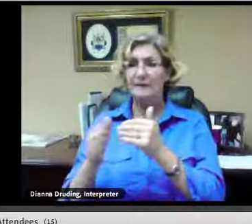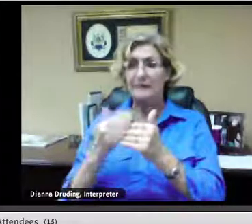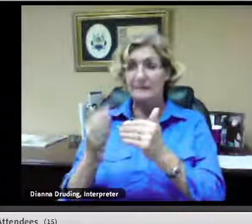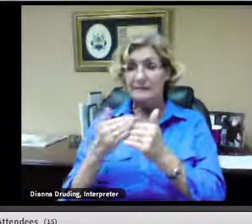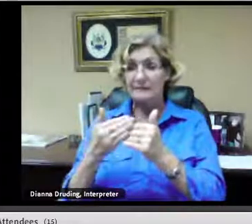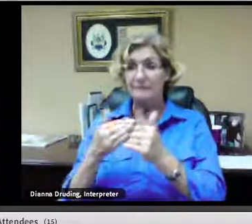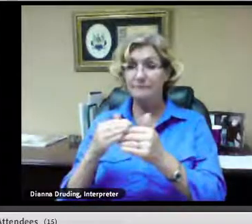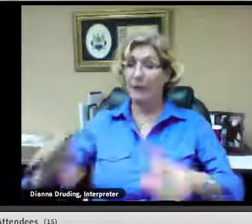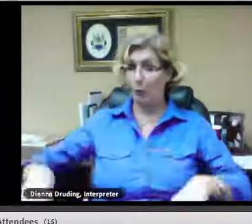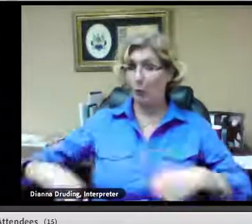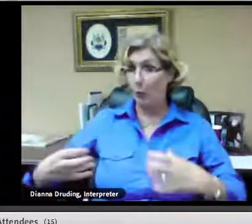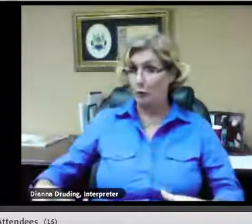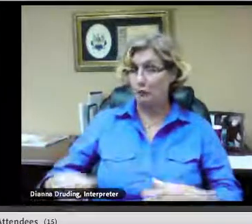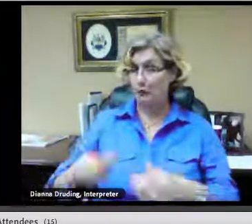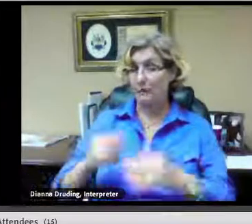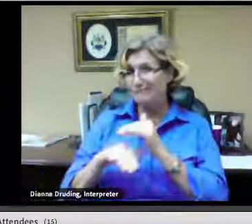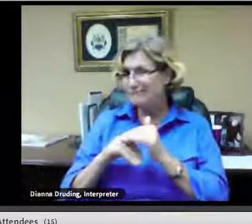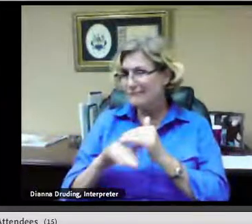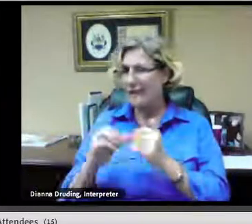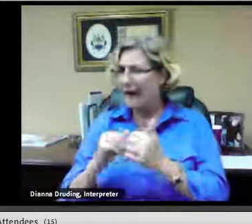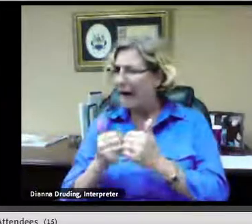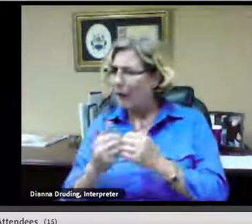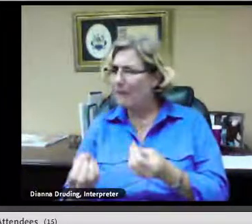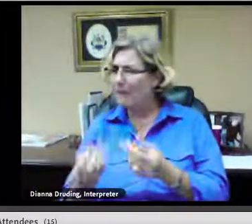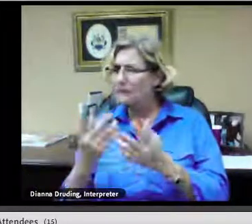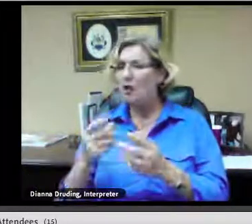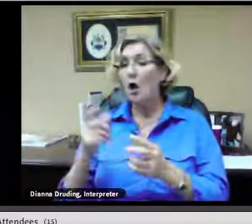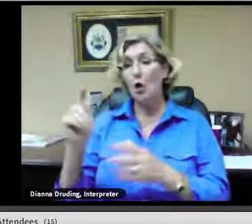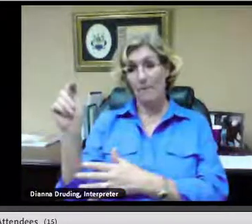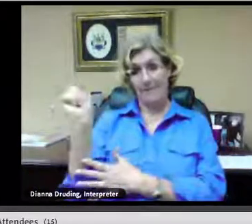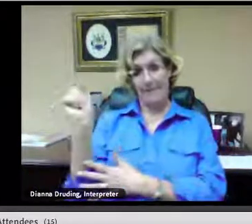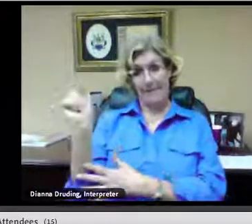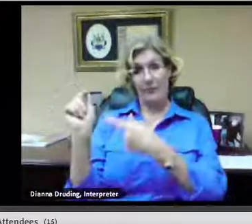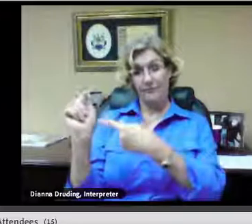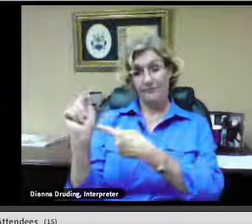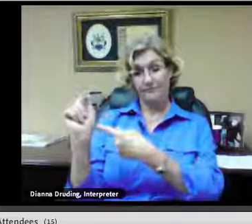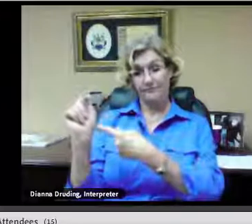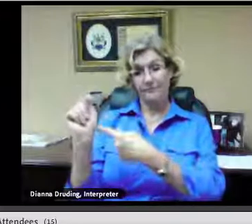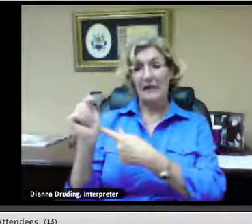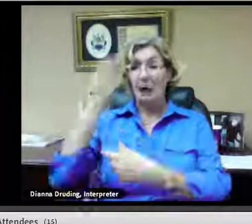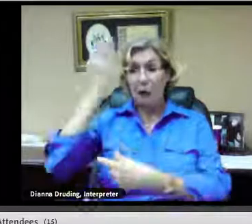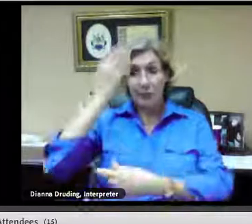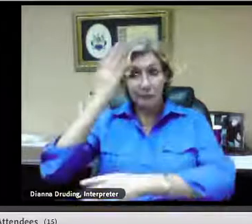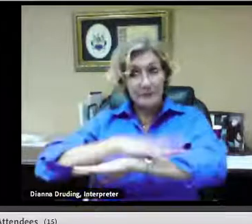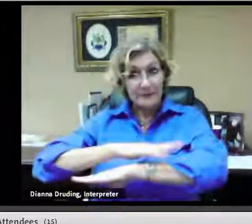What about using your bathrooms, the front desk? What about computers?